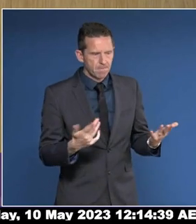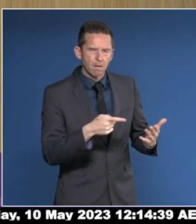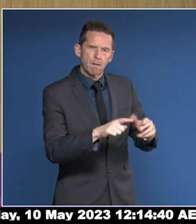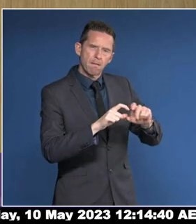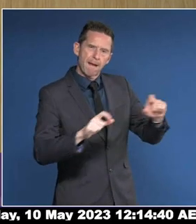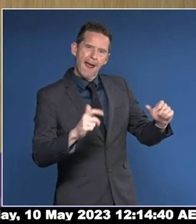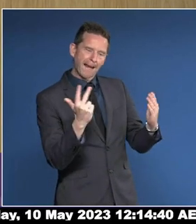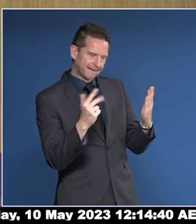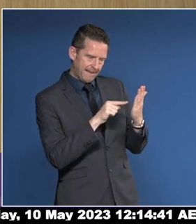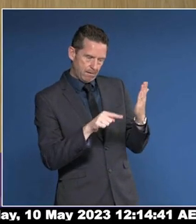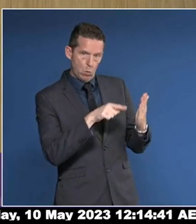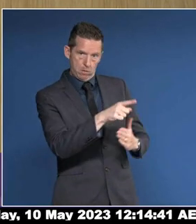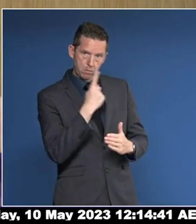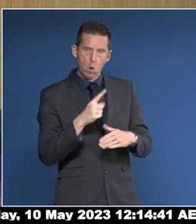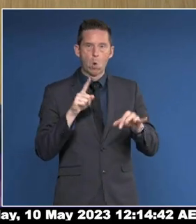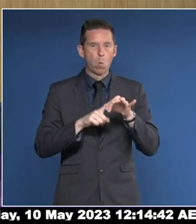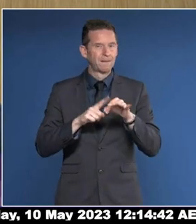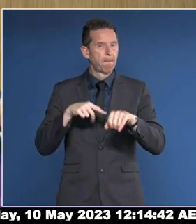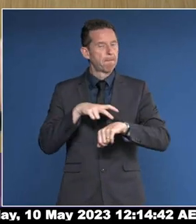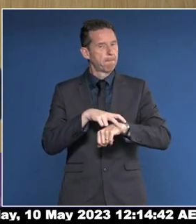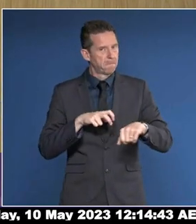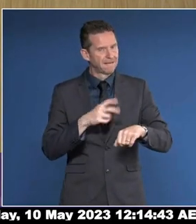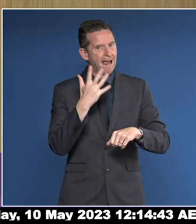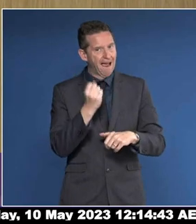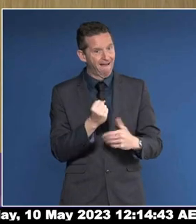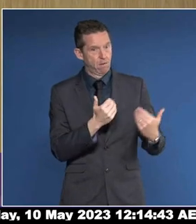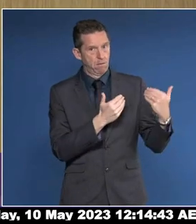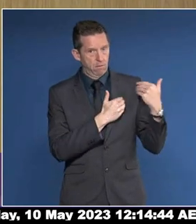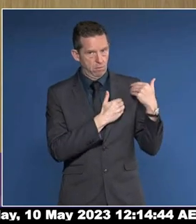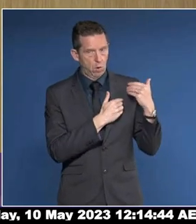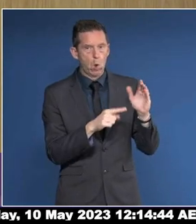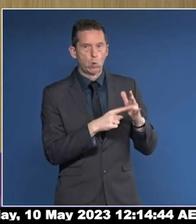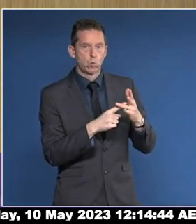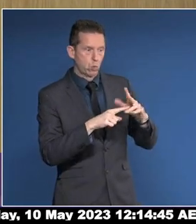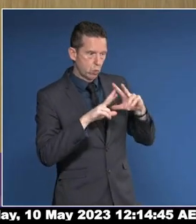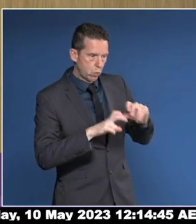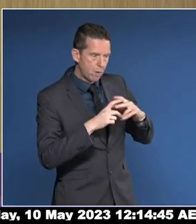'Queensland Police is responsible for the investigation of allegations of child harm